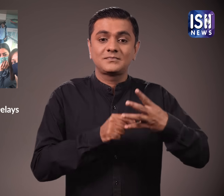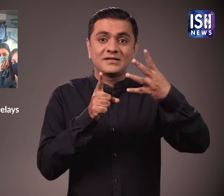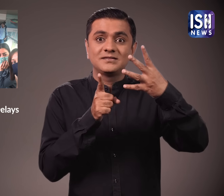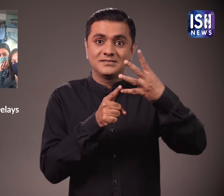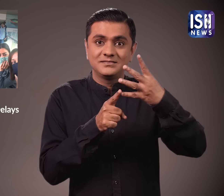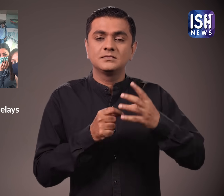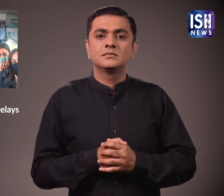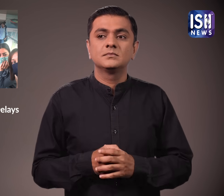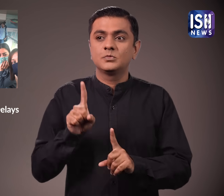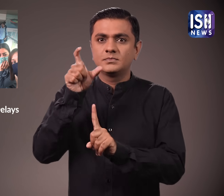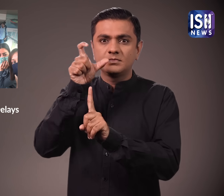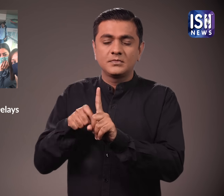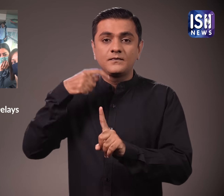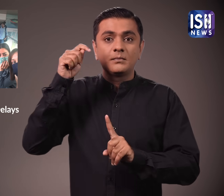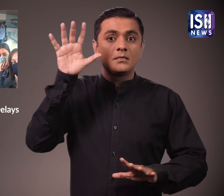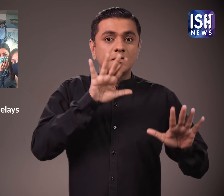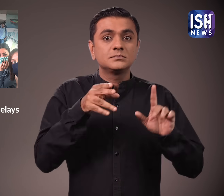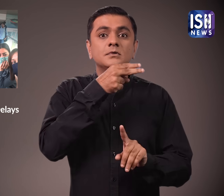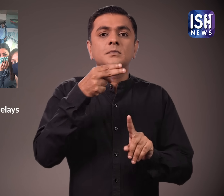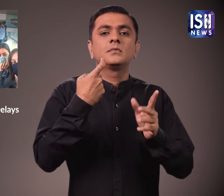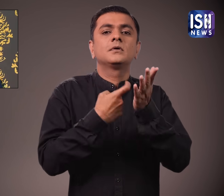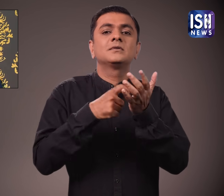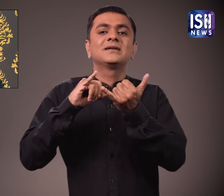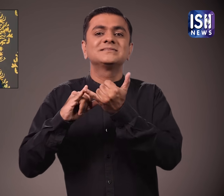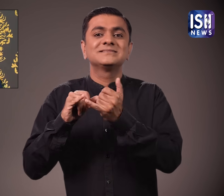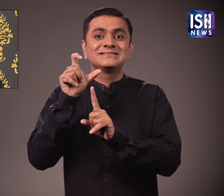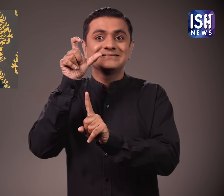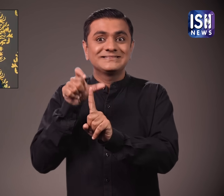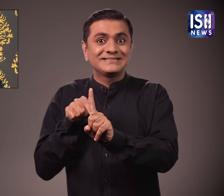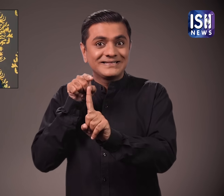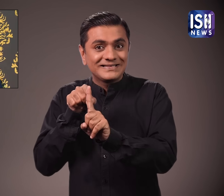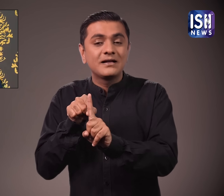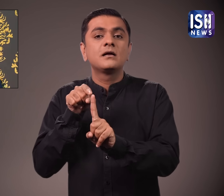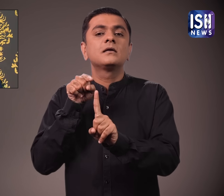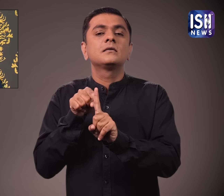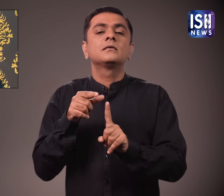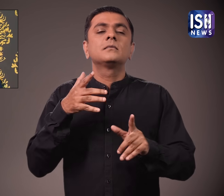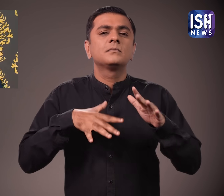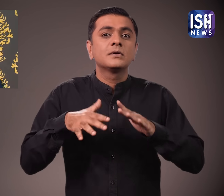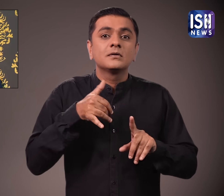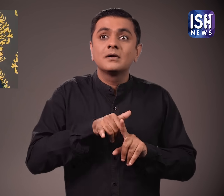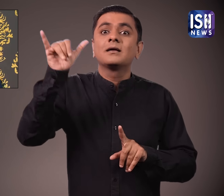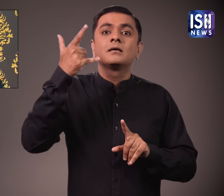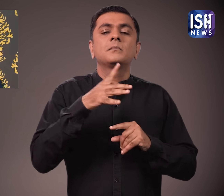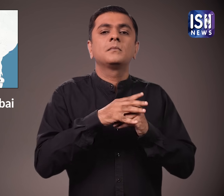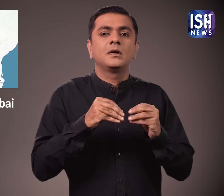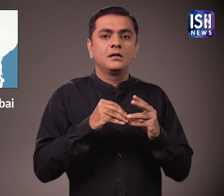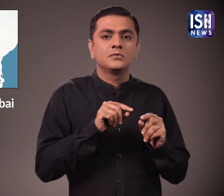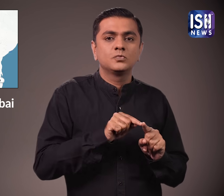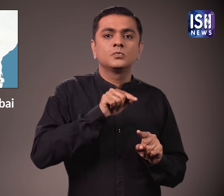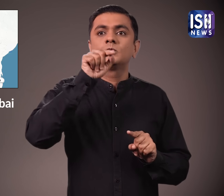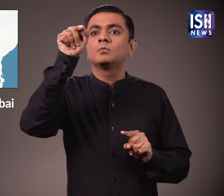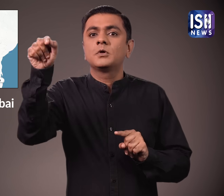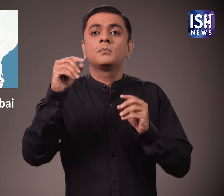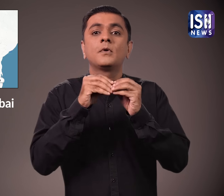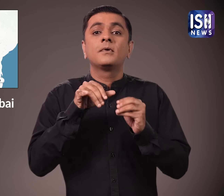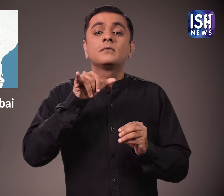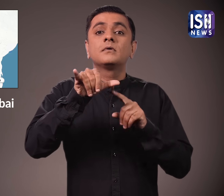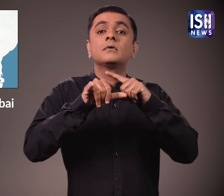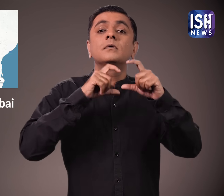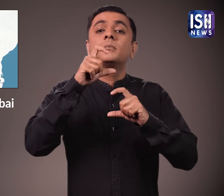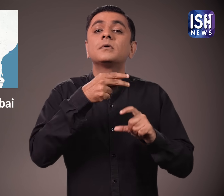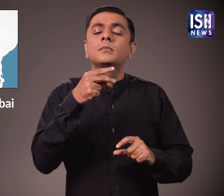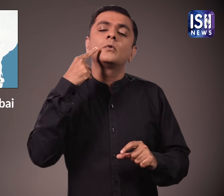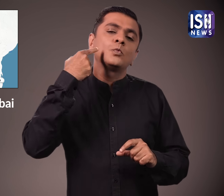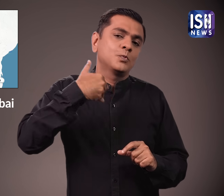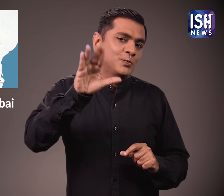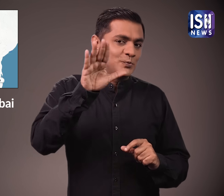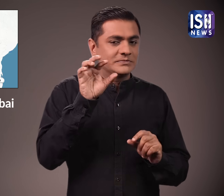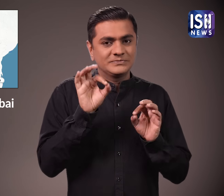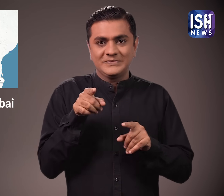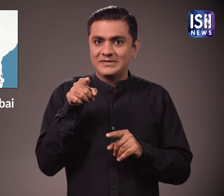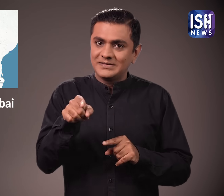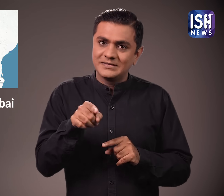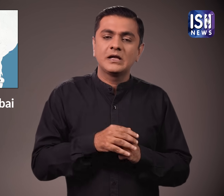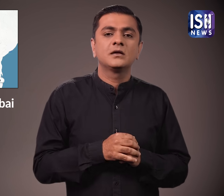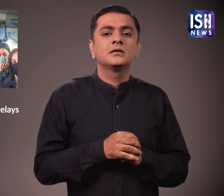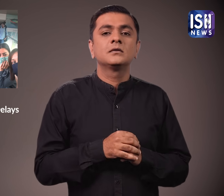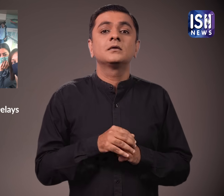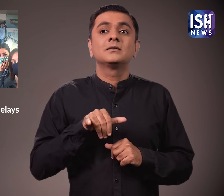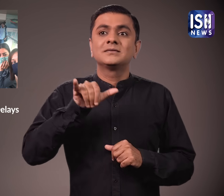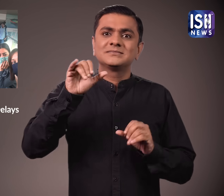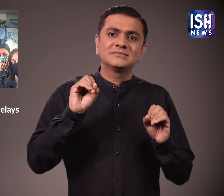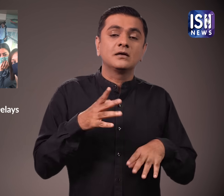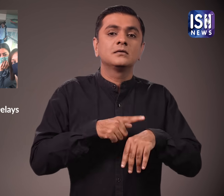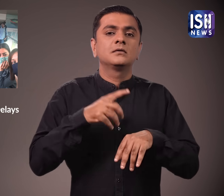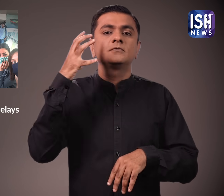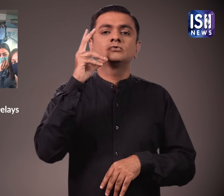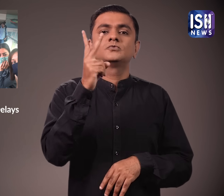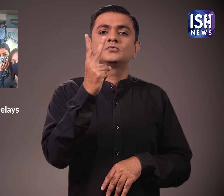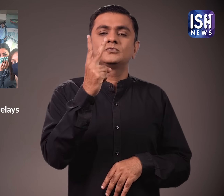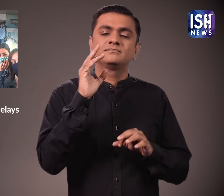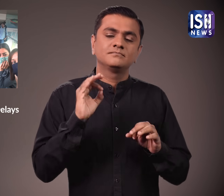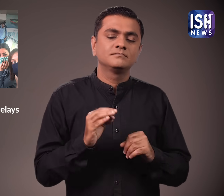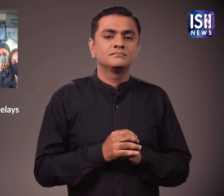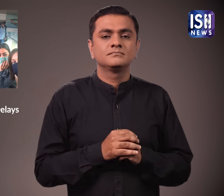4. Bollywood actor Ranveer Shorey was scheduled to fly from Bangalore to Mumbai by a 2:00 pm Indigo flight.